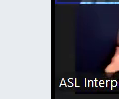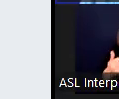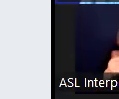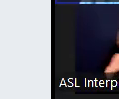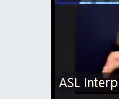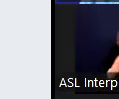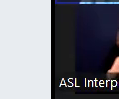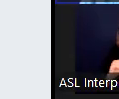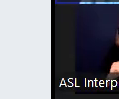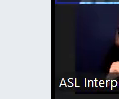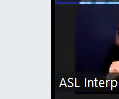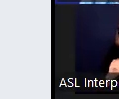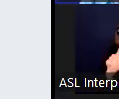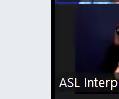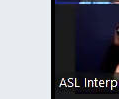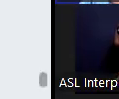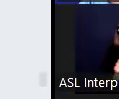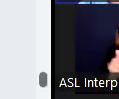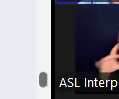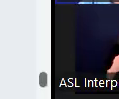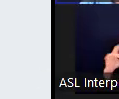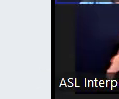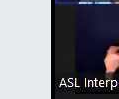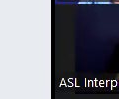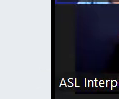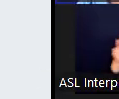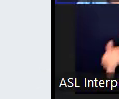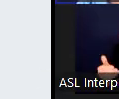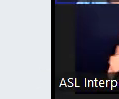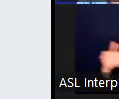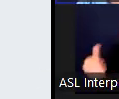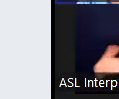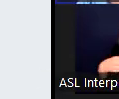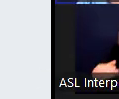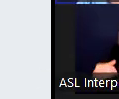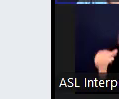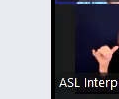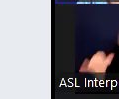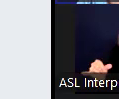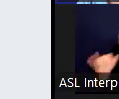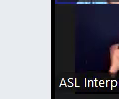before we move on to the next section, which is intakes and screening.